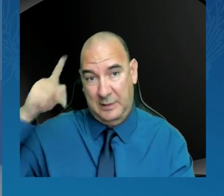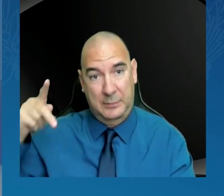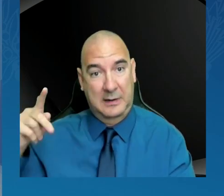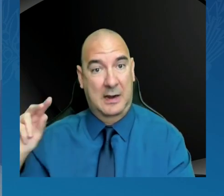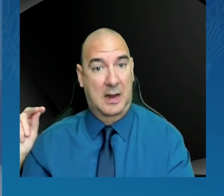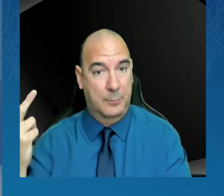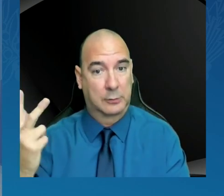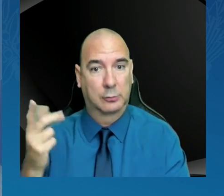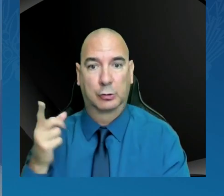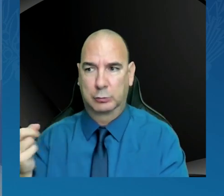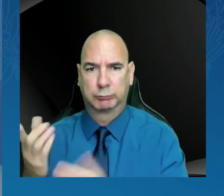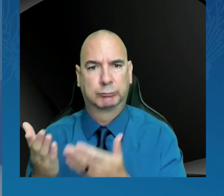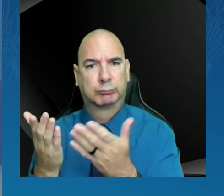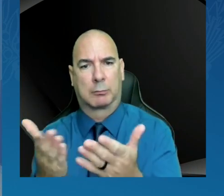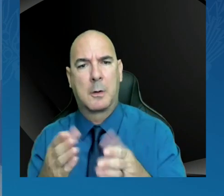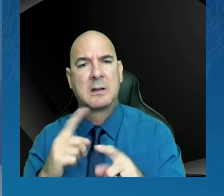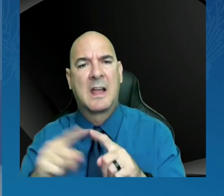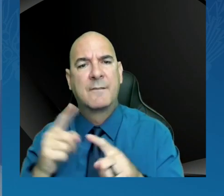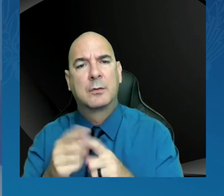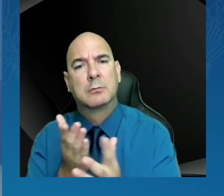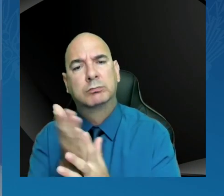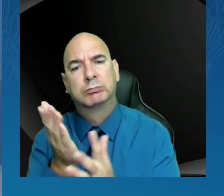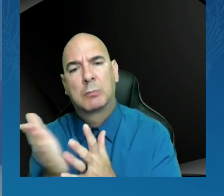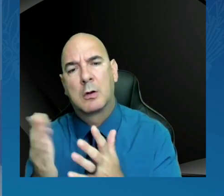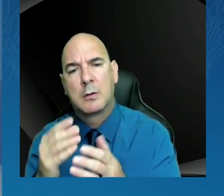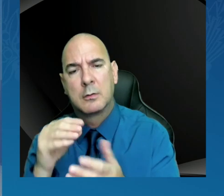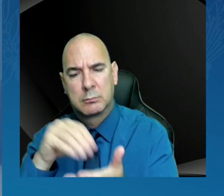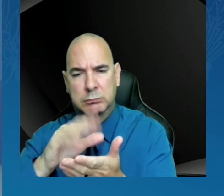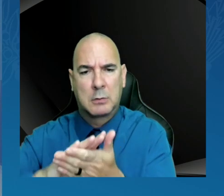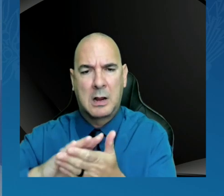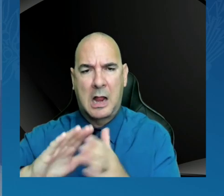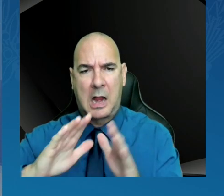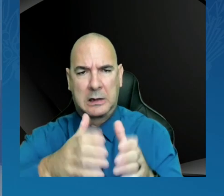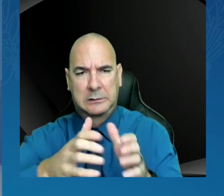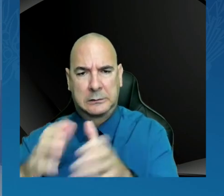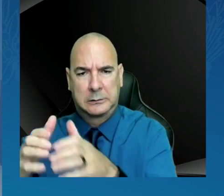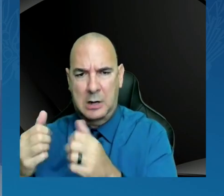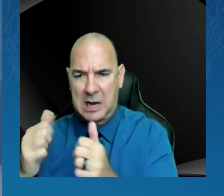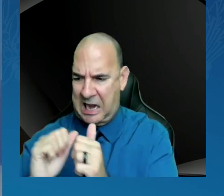This is how we grow our nation's workforce. This is also how to meet the needs of our economy.